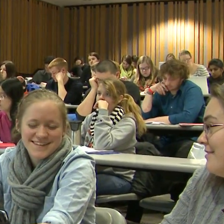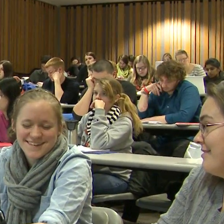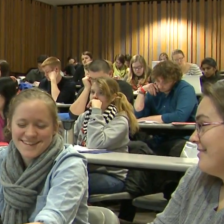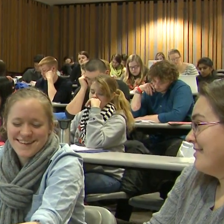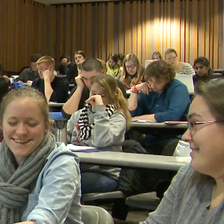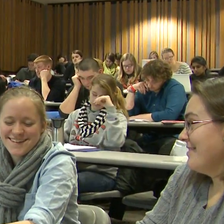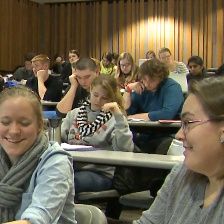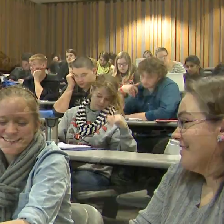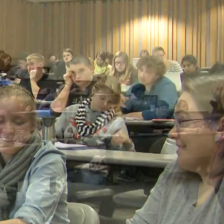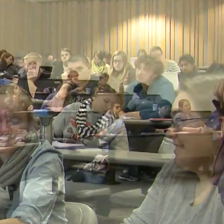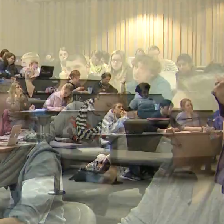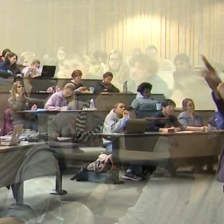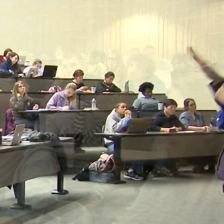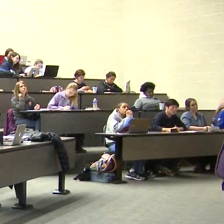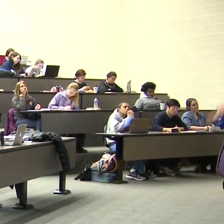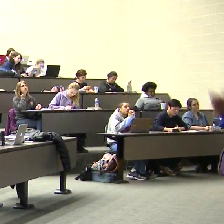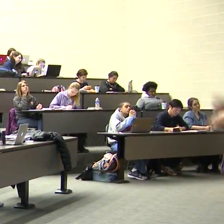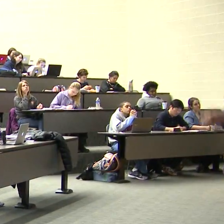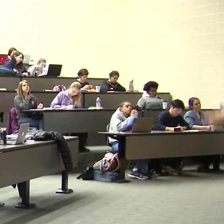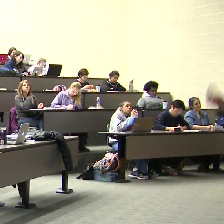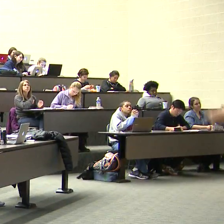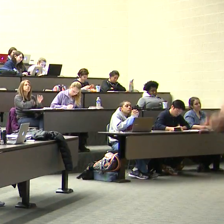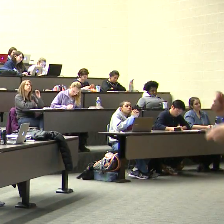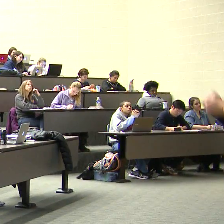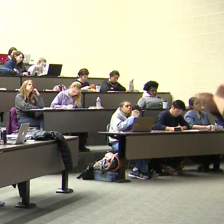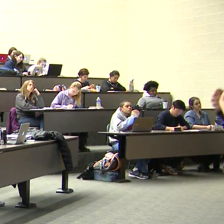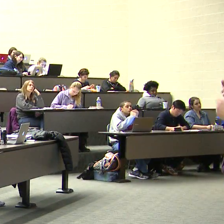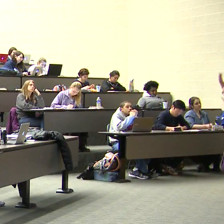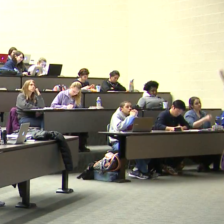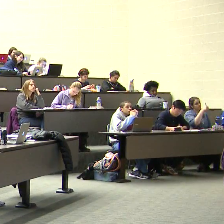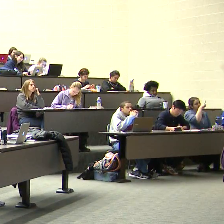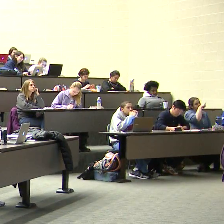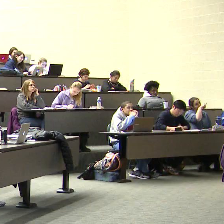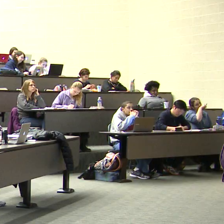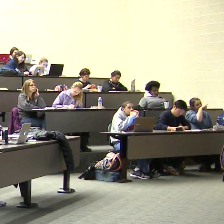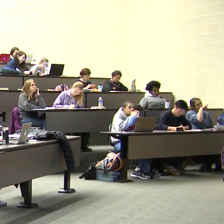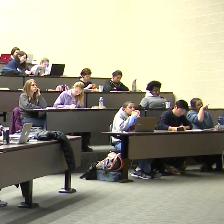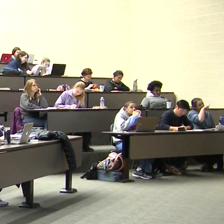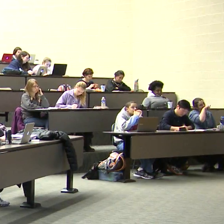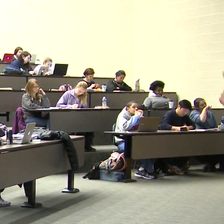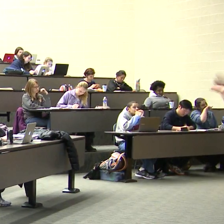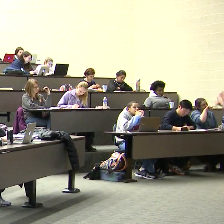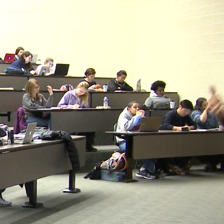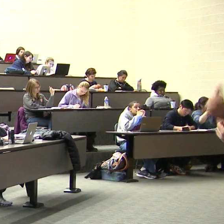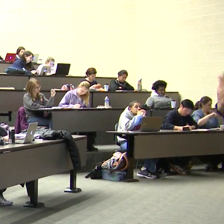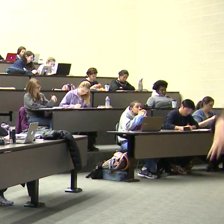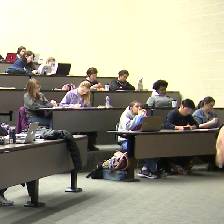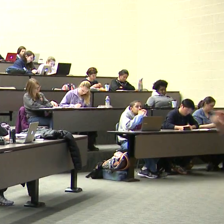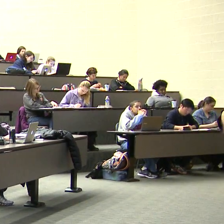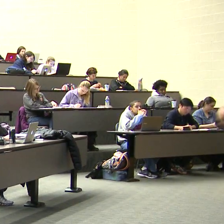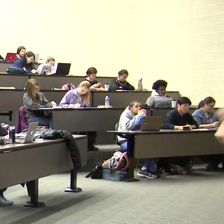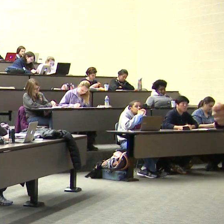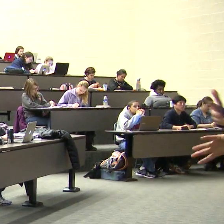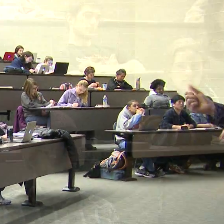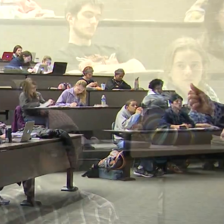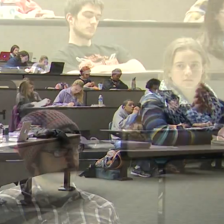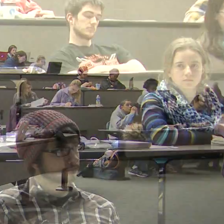who are in these classes, because it gives them a resource both in how to sign these terms and also because of the way